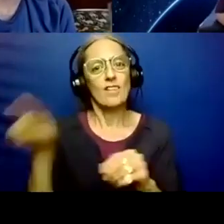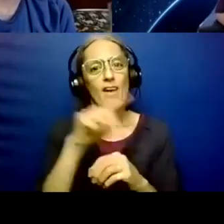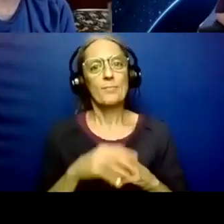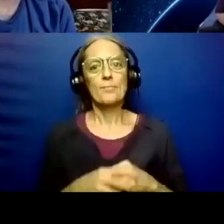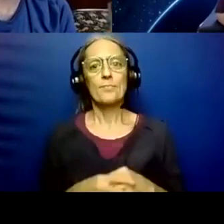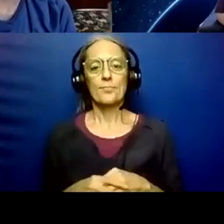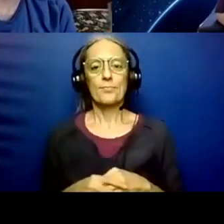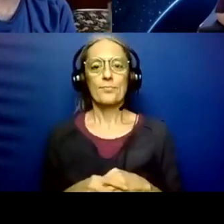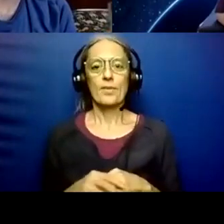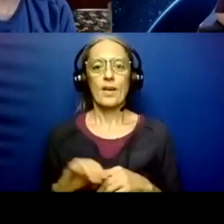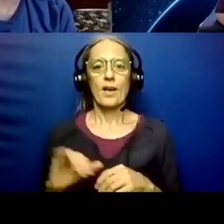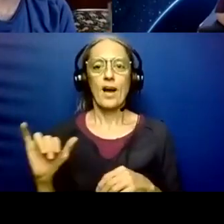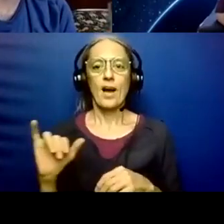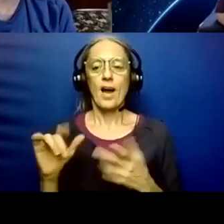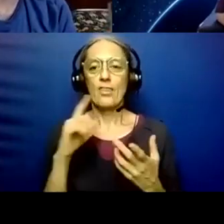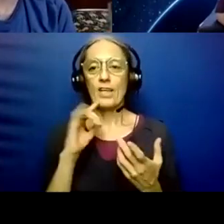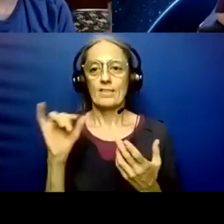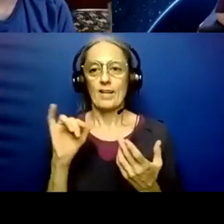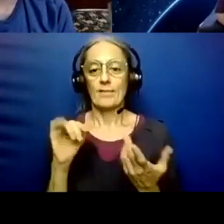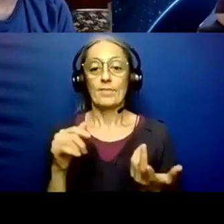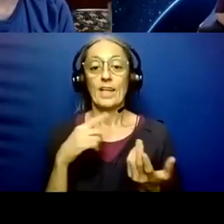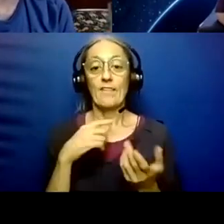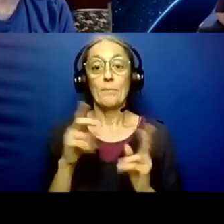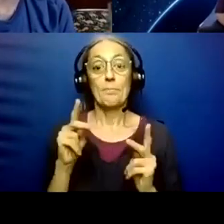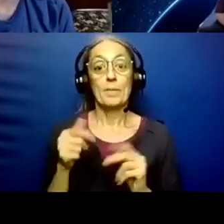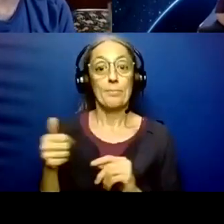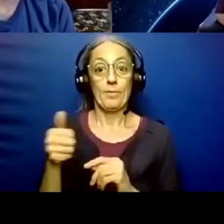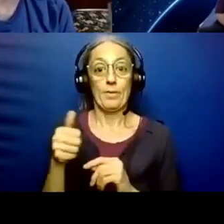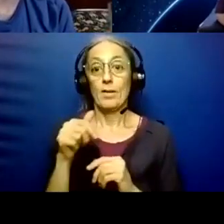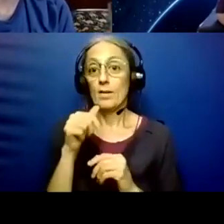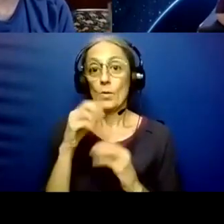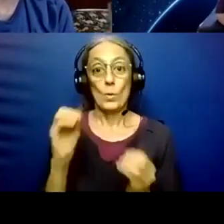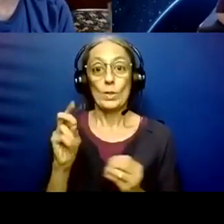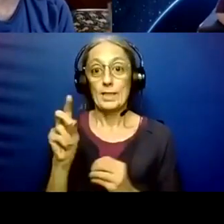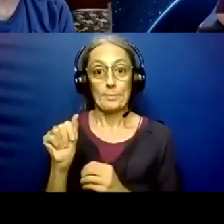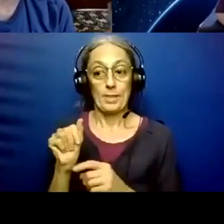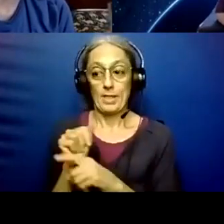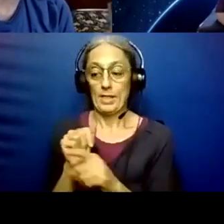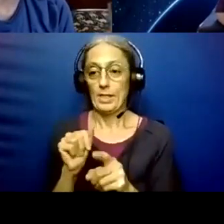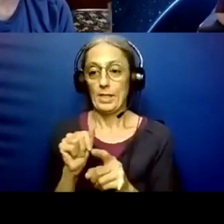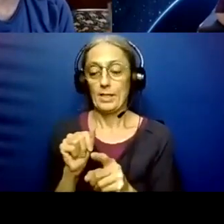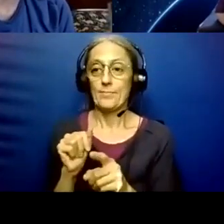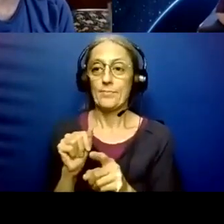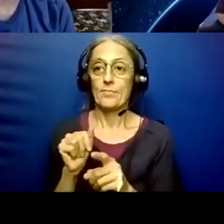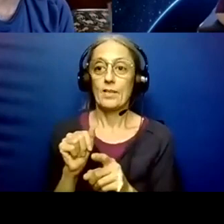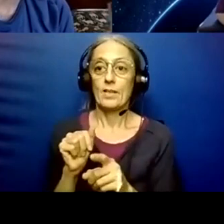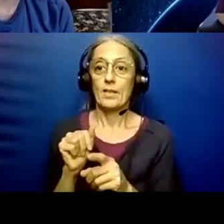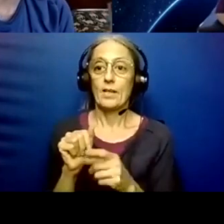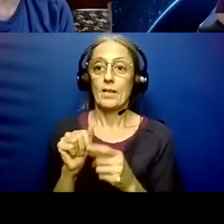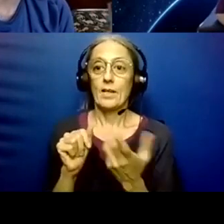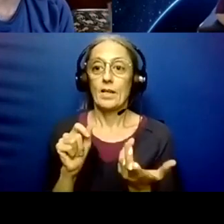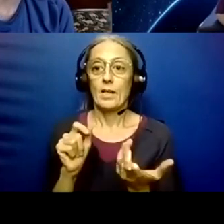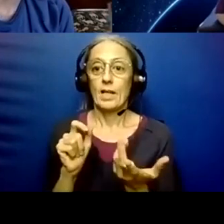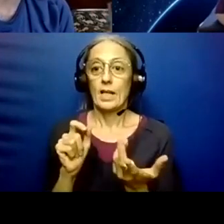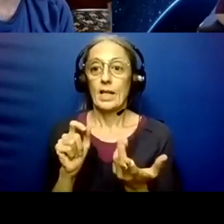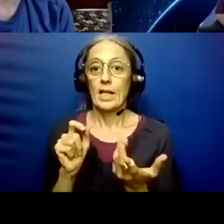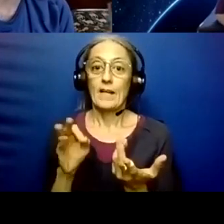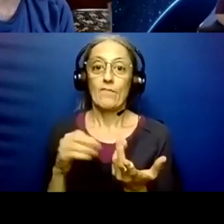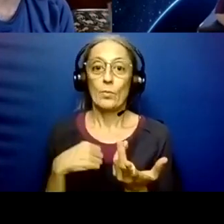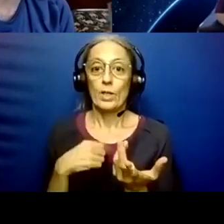we tell nondisabled individuals who say they don't know what should they be doing with disabled people.